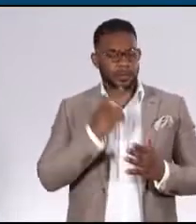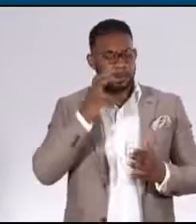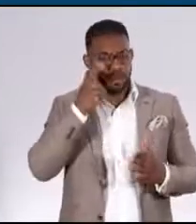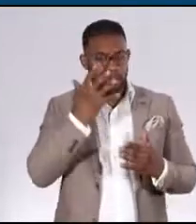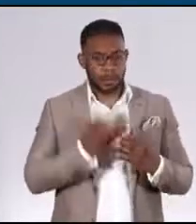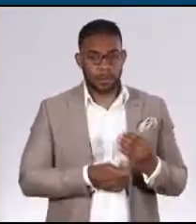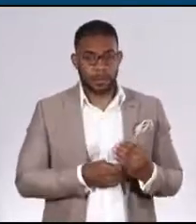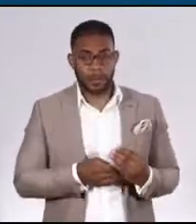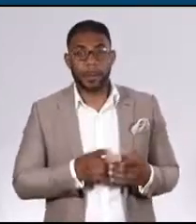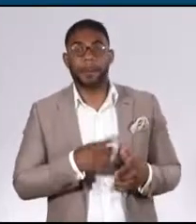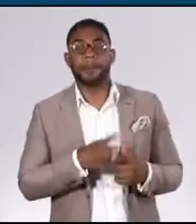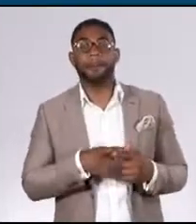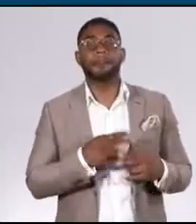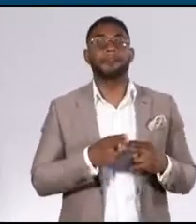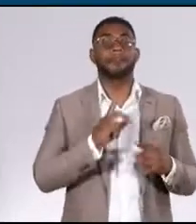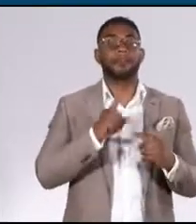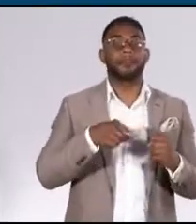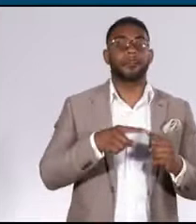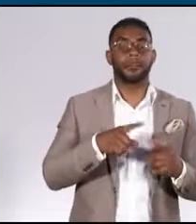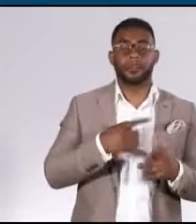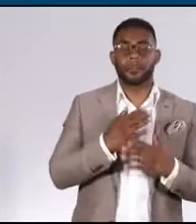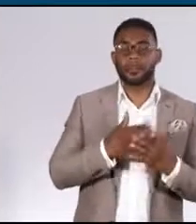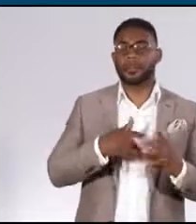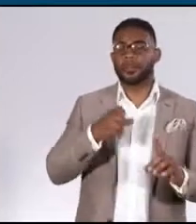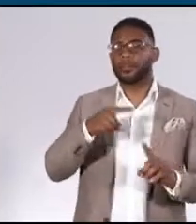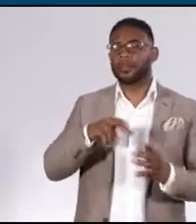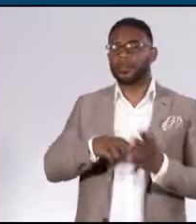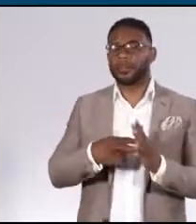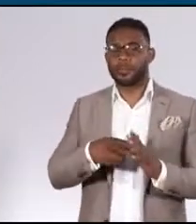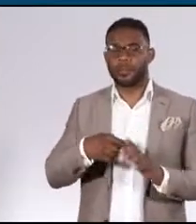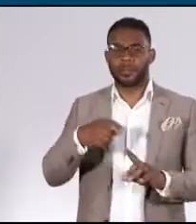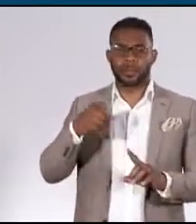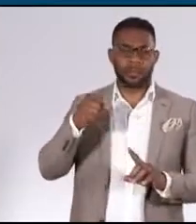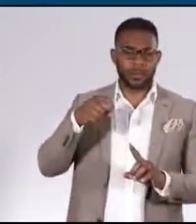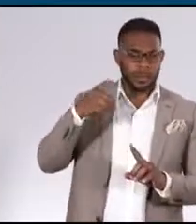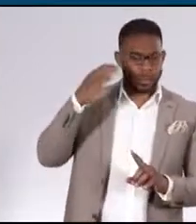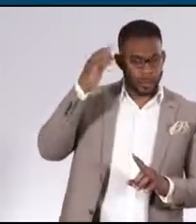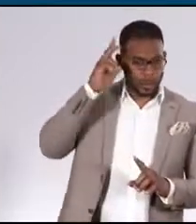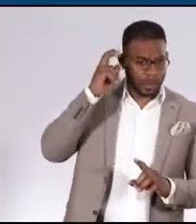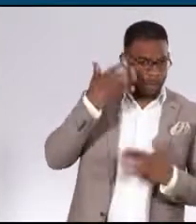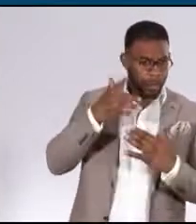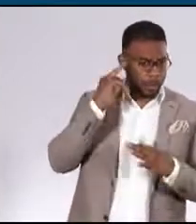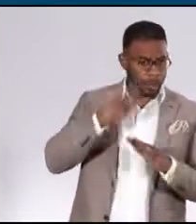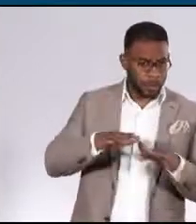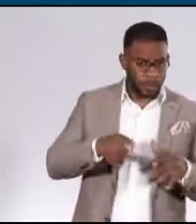Then briefly talk then about an implications of sensual hearing loss for children and then for adults separately.